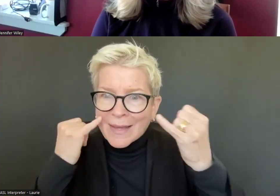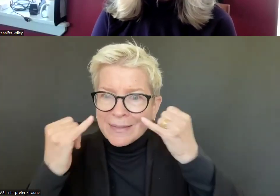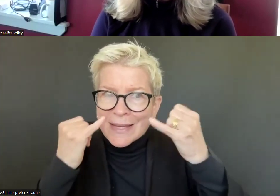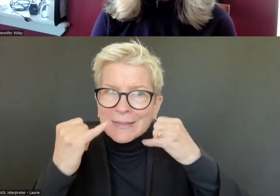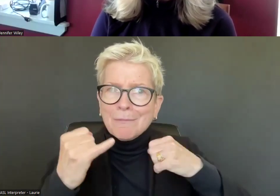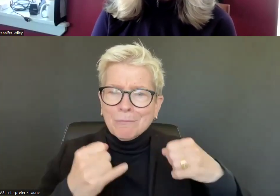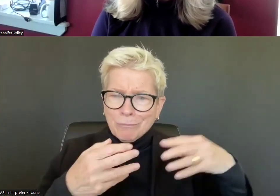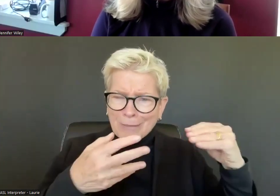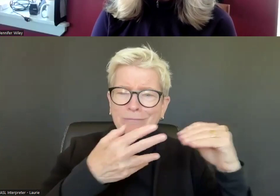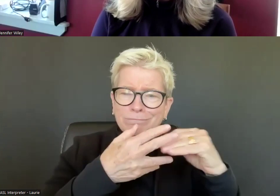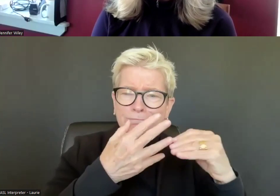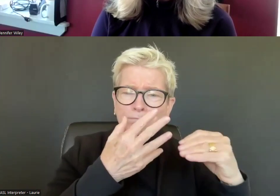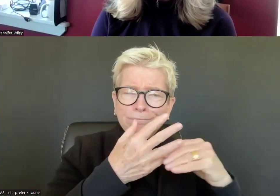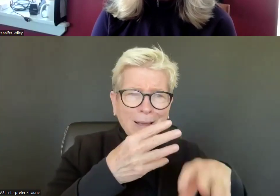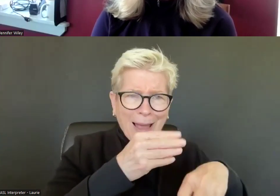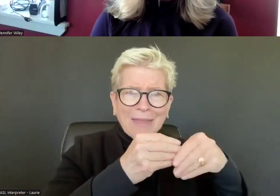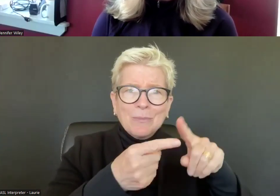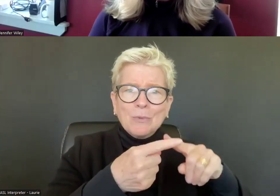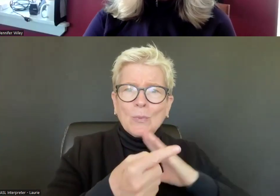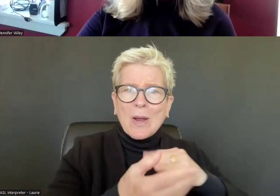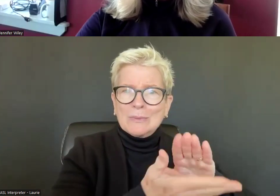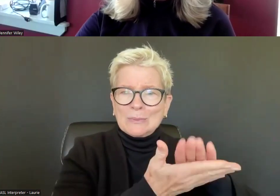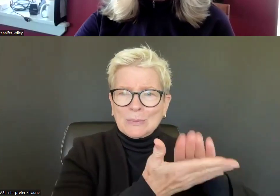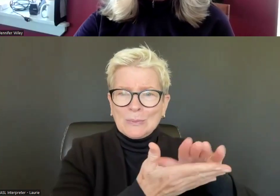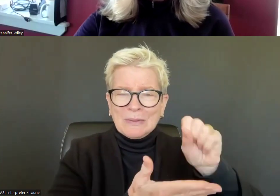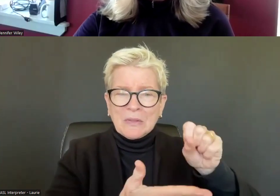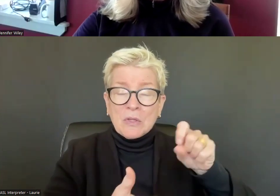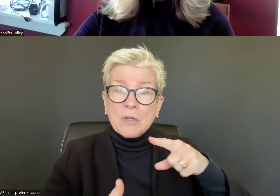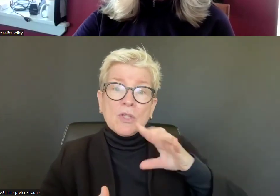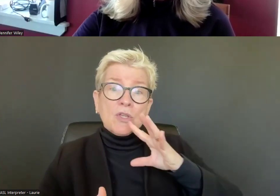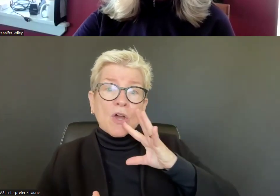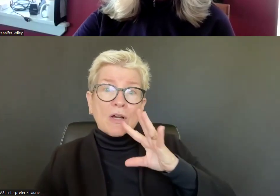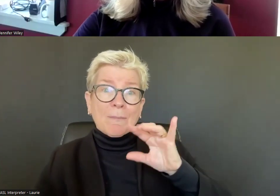some of the things that Jennifer was just talking about as far as ninth grade only